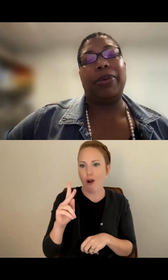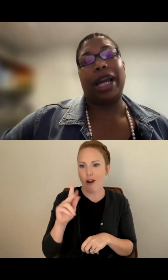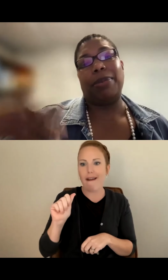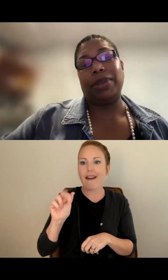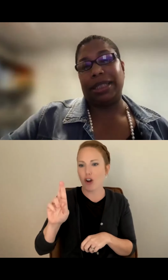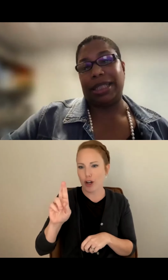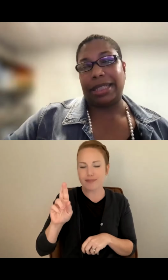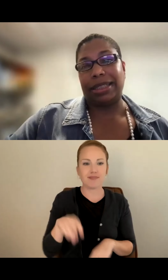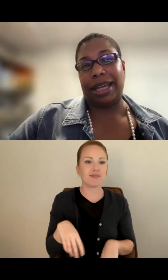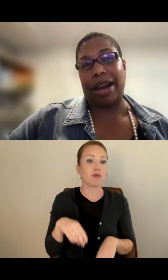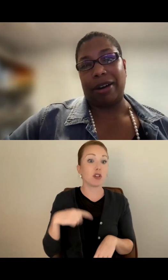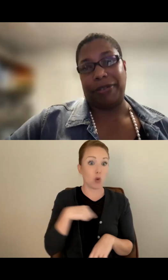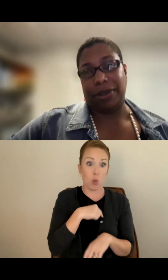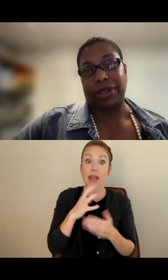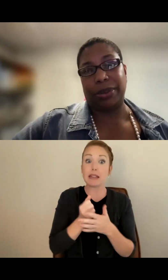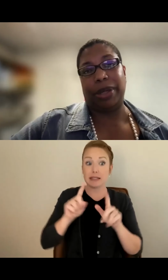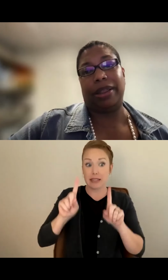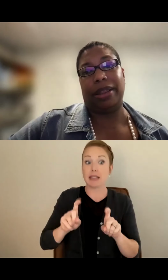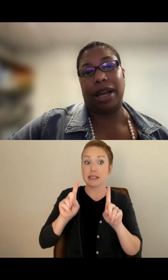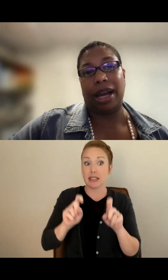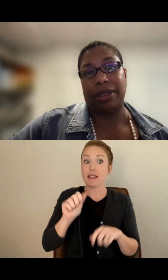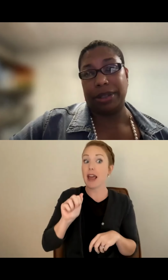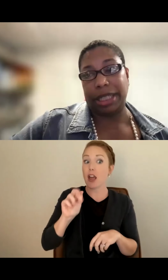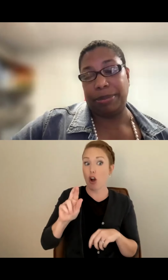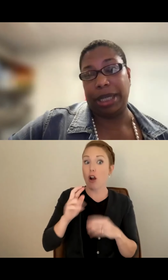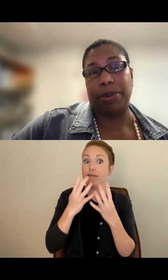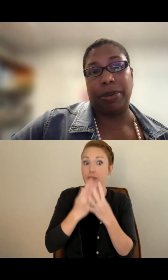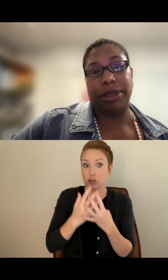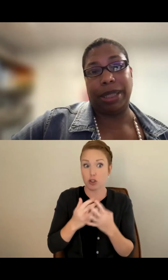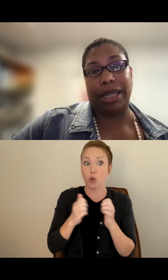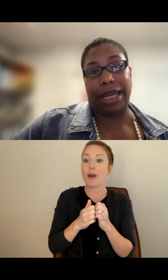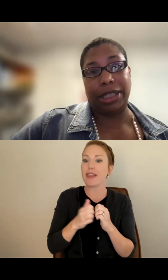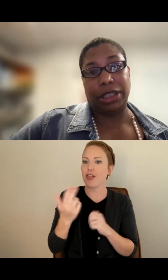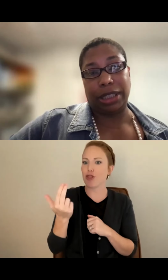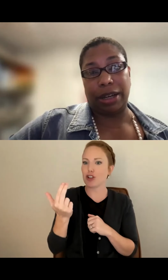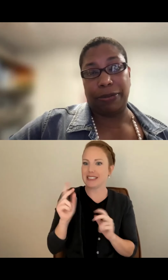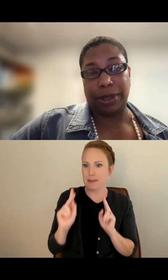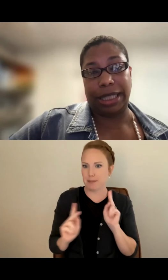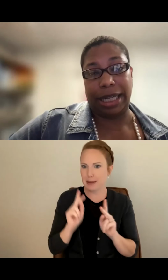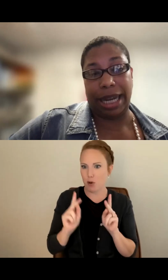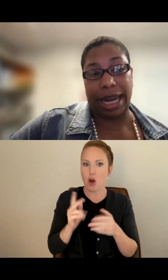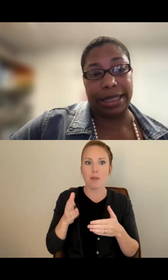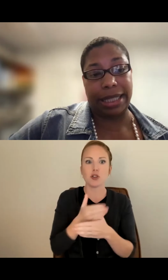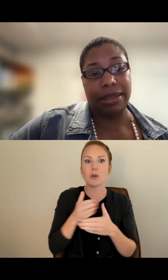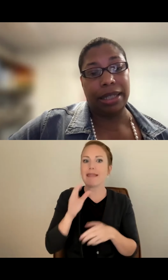We were able to test the AR filter with 13 people between the ages of 14 and 18.